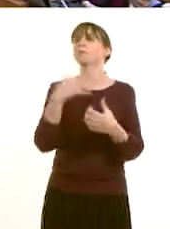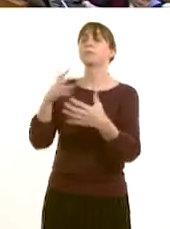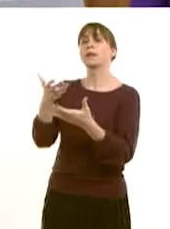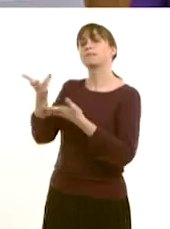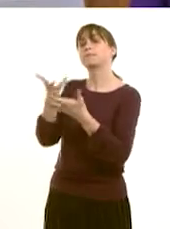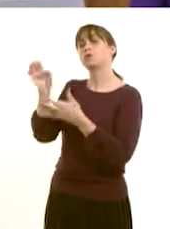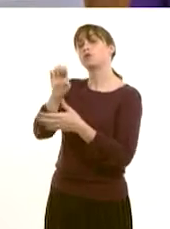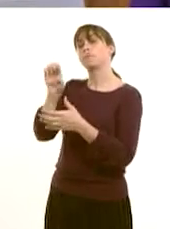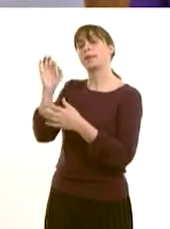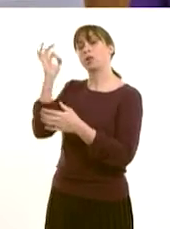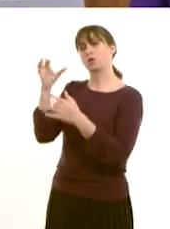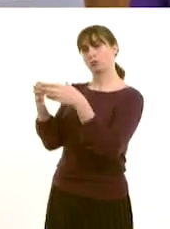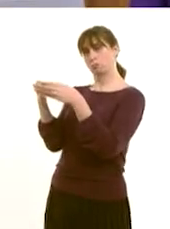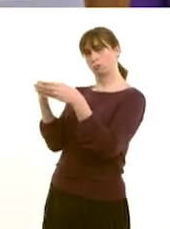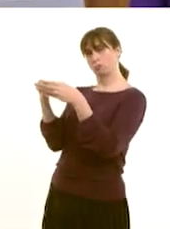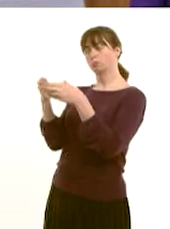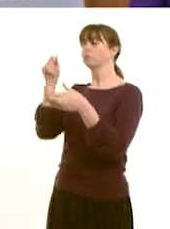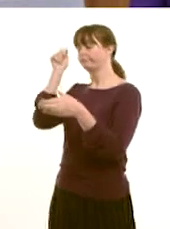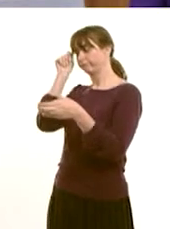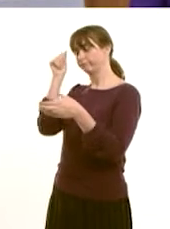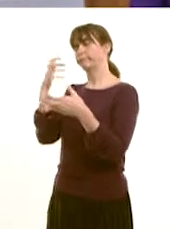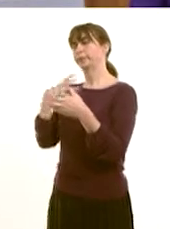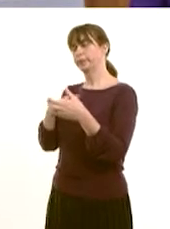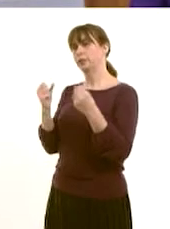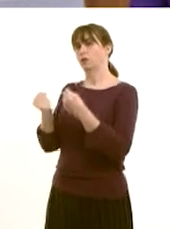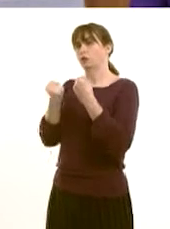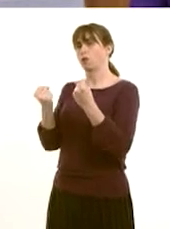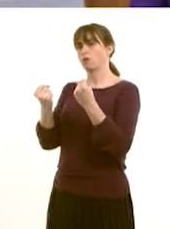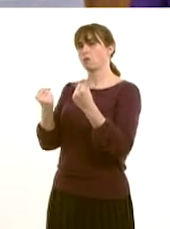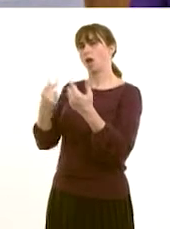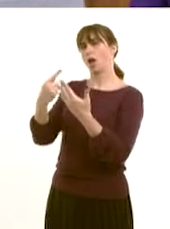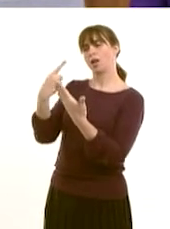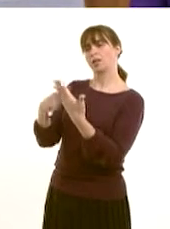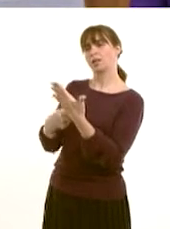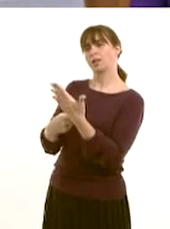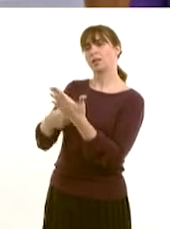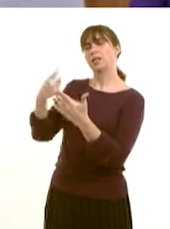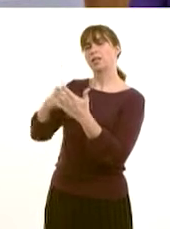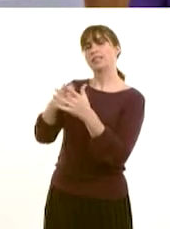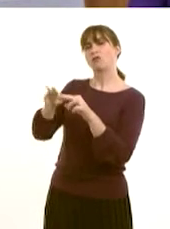our view, very strongly, that there need to be stronger tariff barriers against imports from outside.